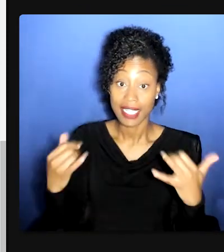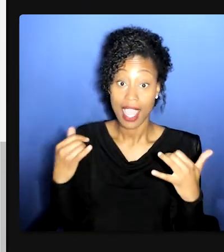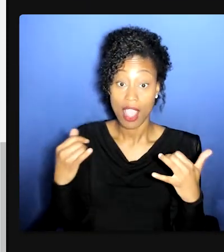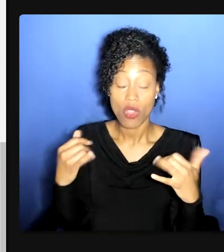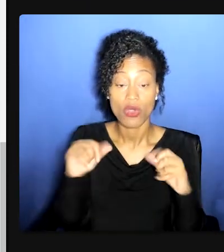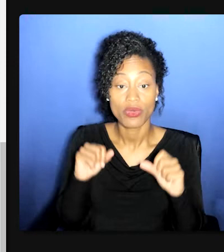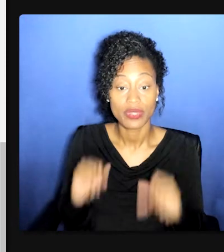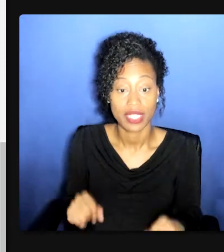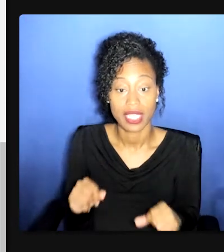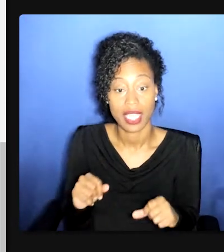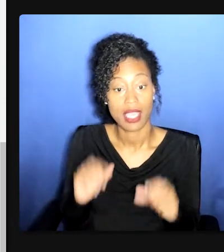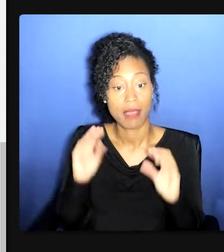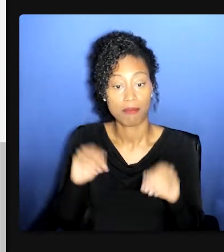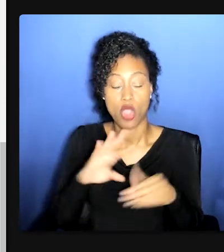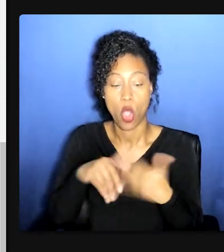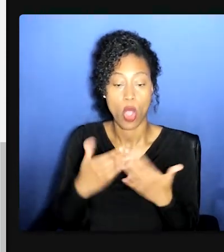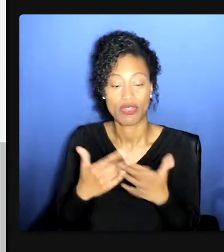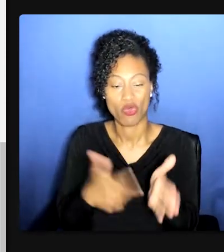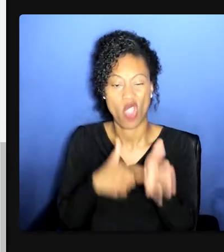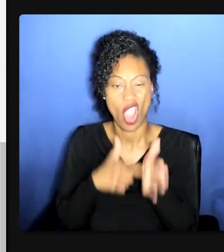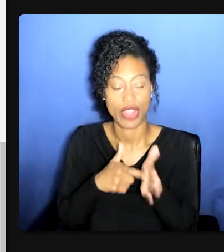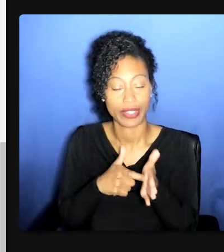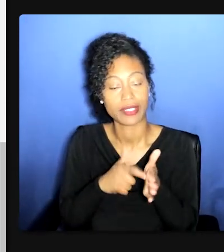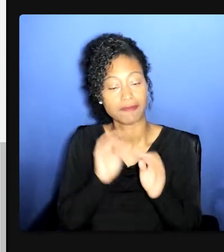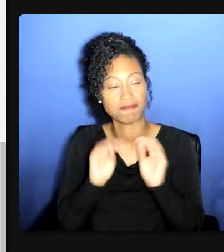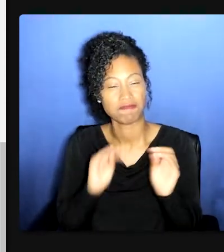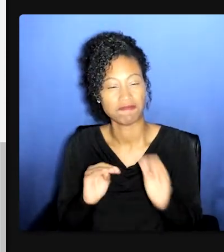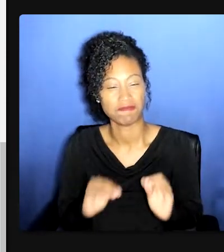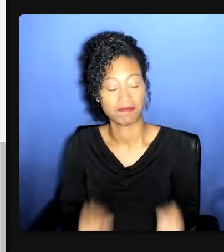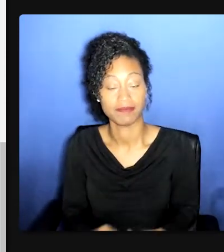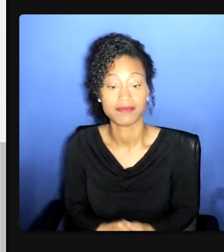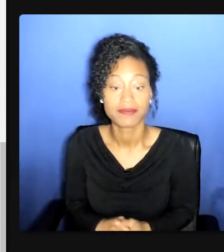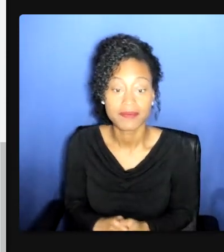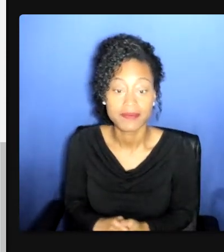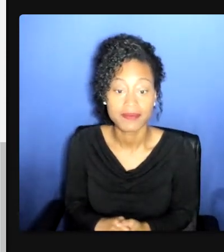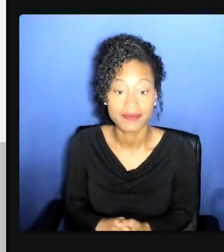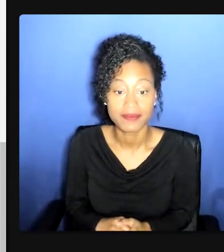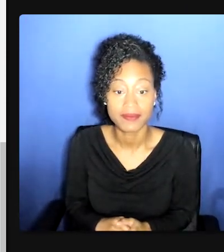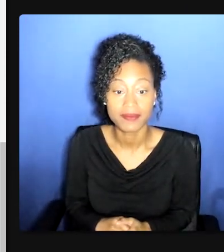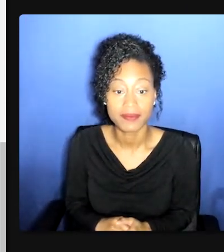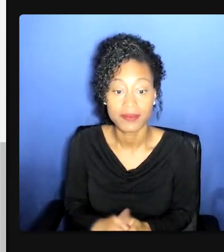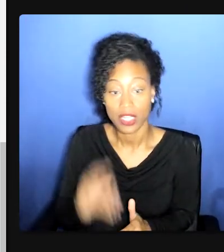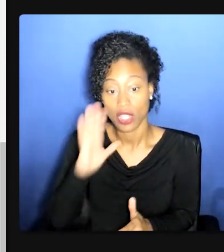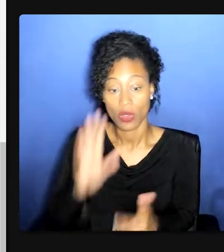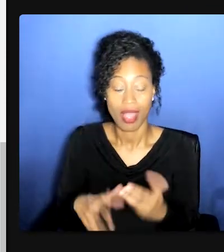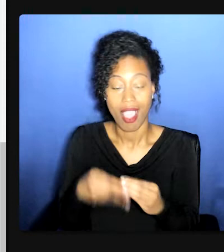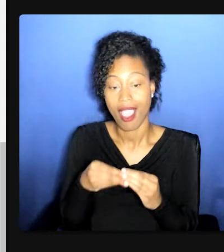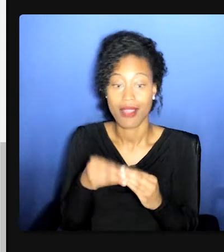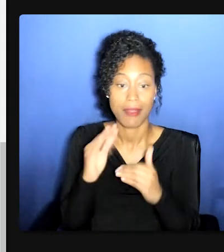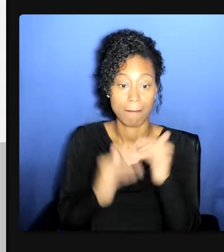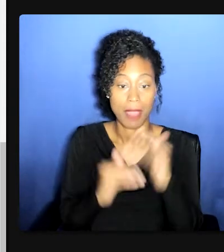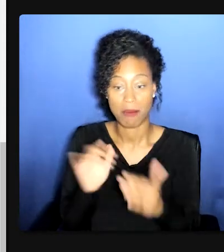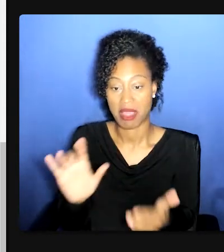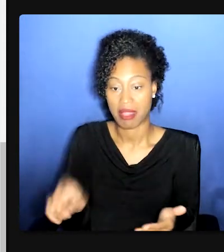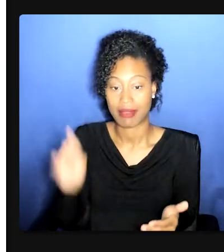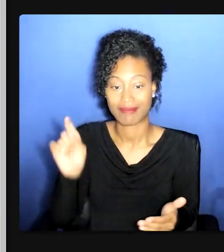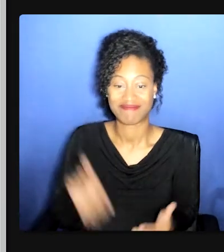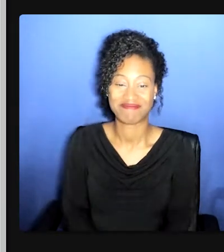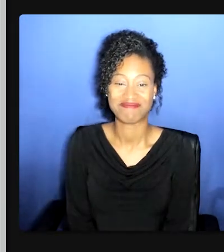We've filled out all the required fields. Now we can add our build.